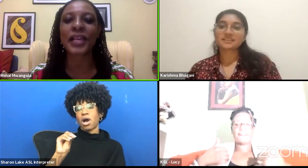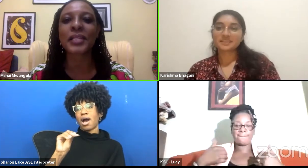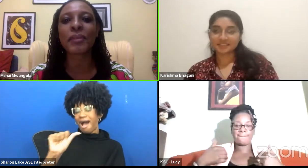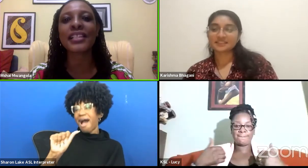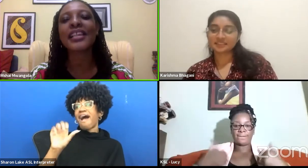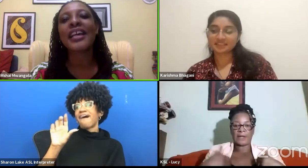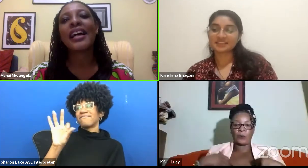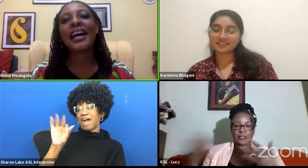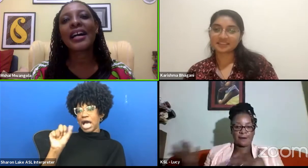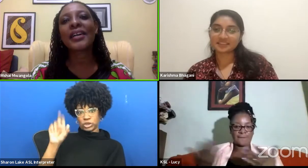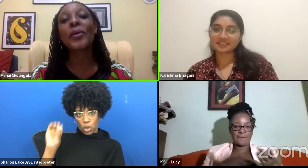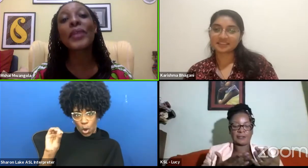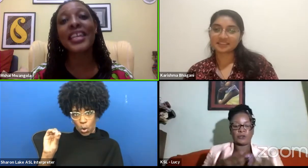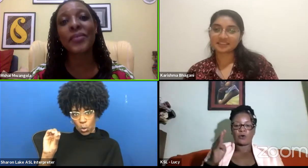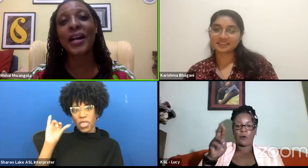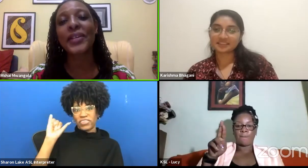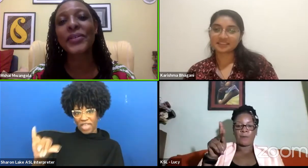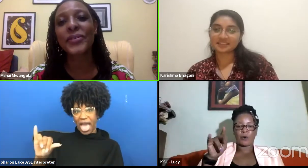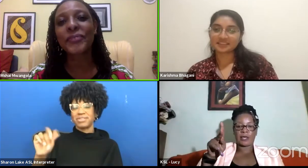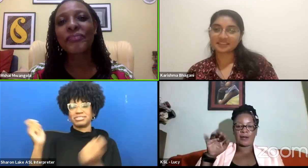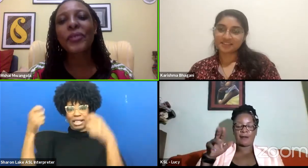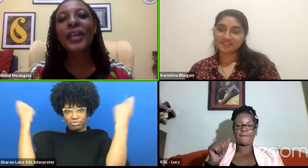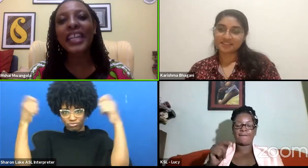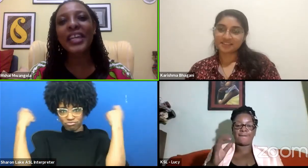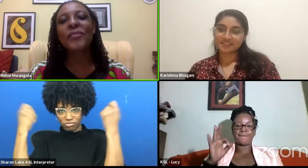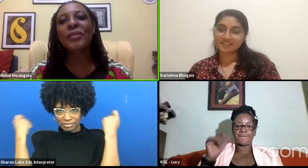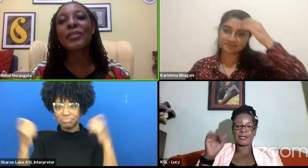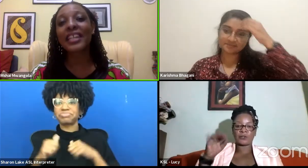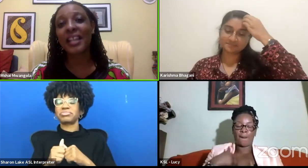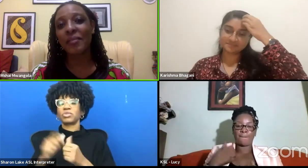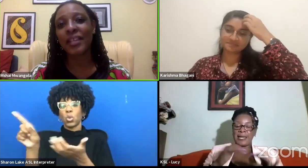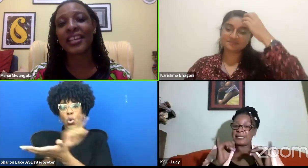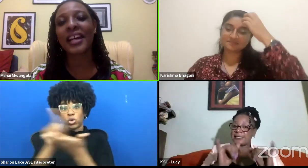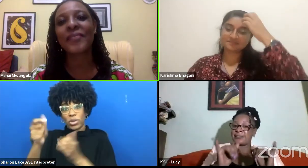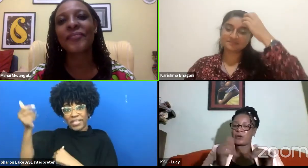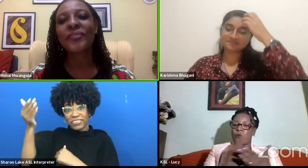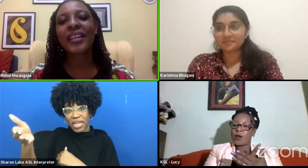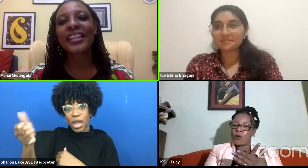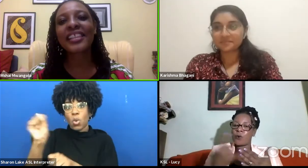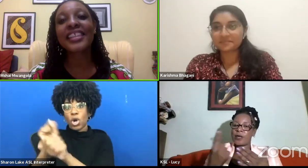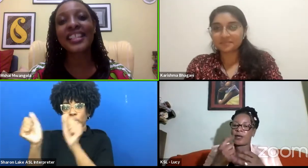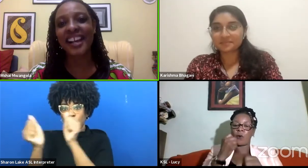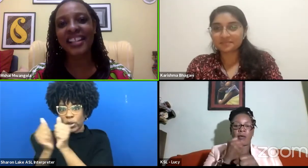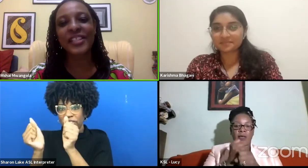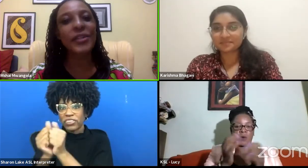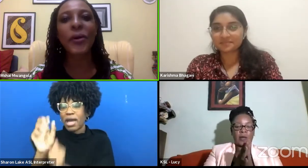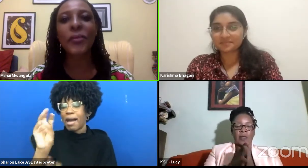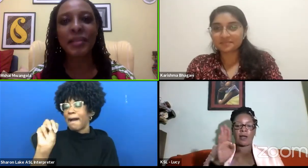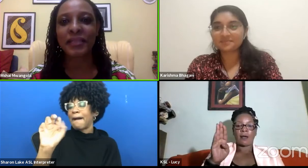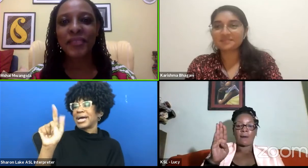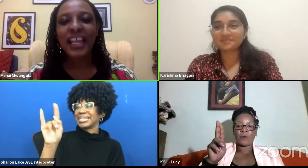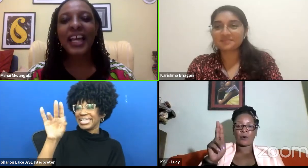So I spent a week in Ouagadougou, working with Burkinabe theater artists, all women.